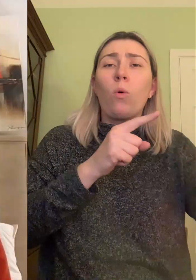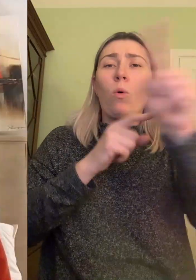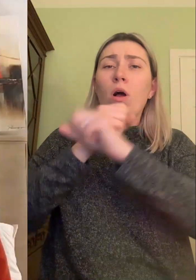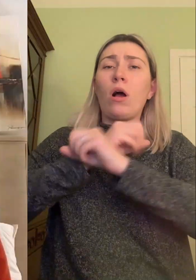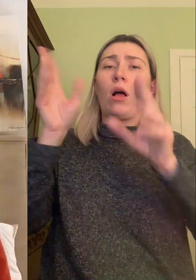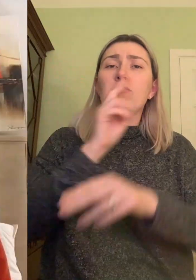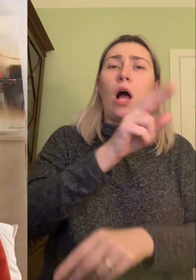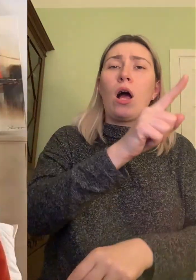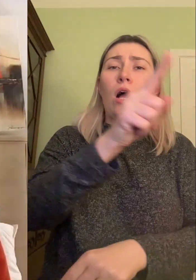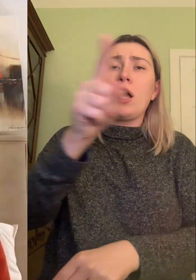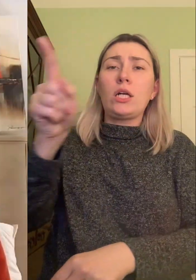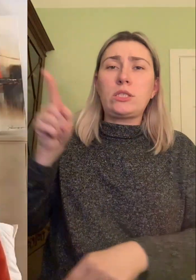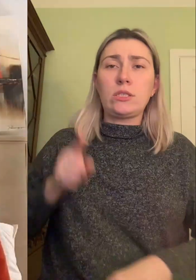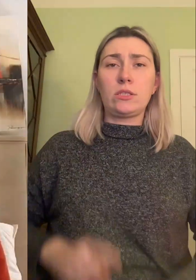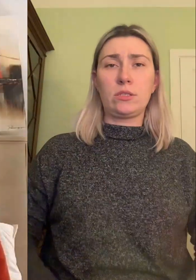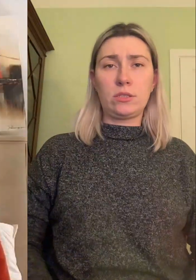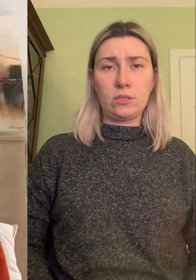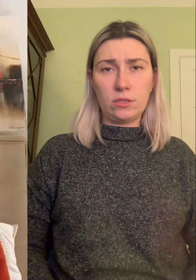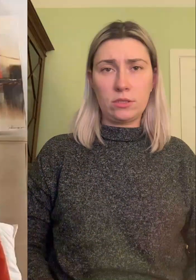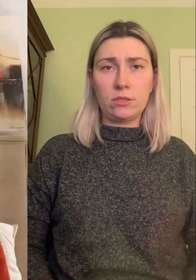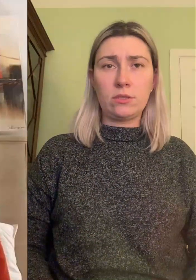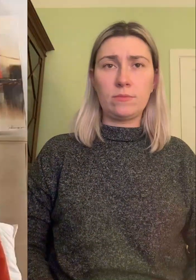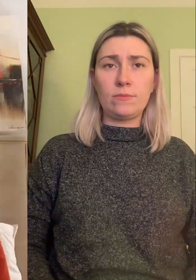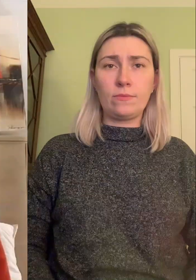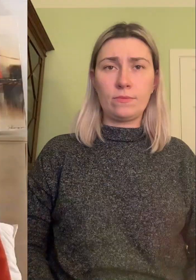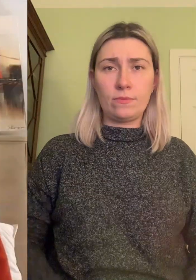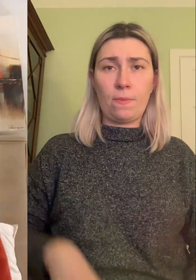issues, very, very clearly. When this pandemic is over, I